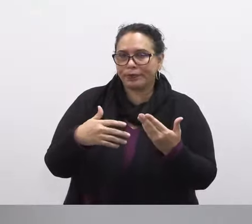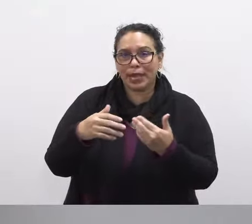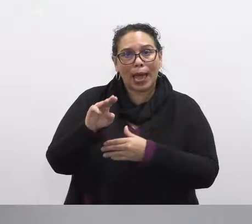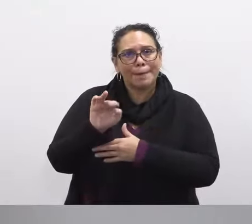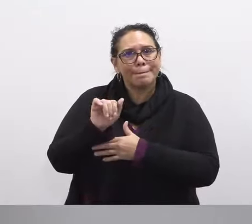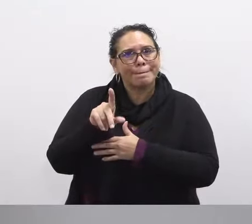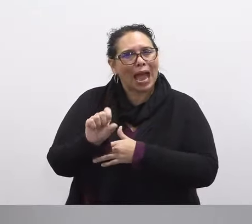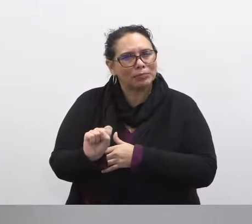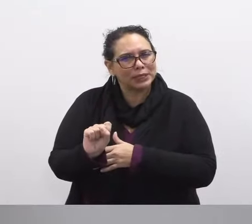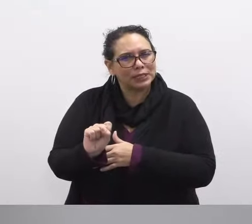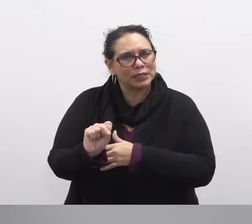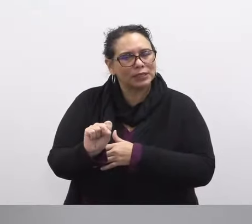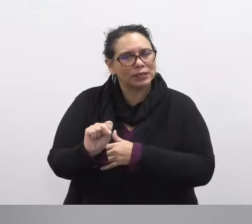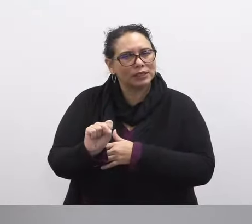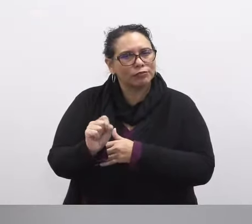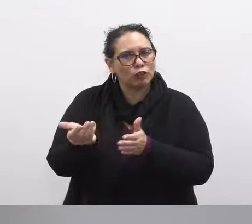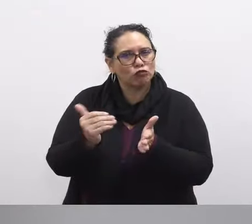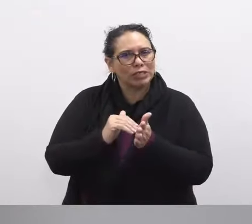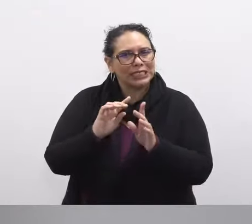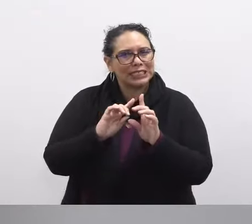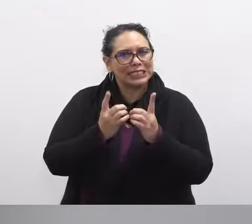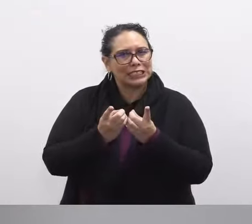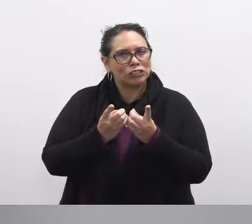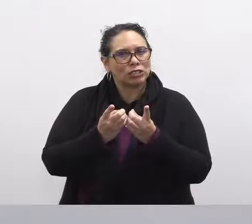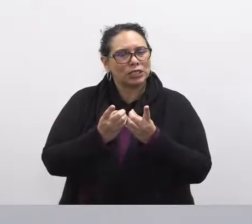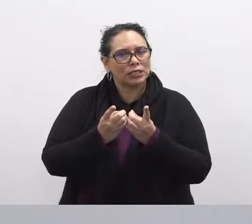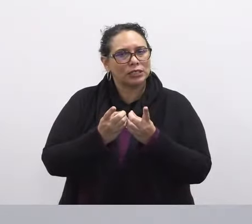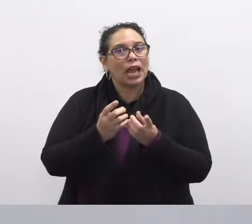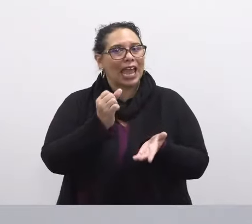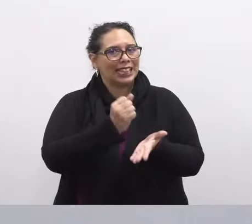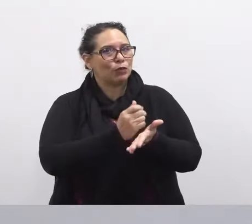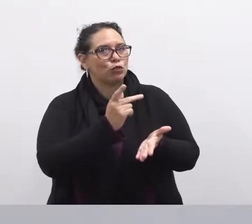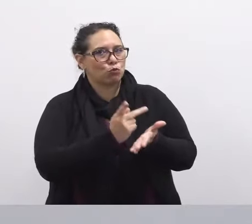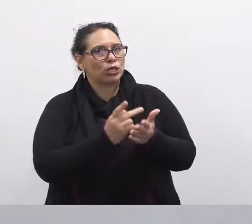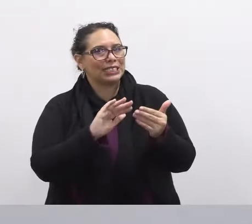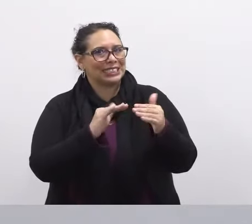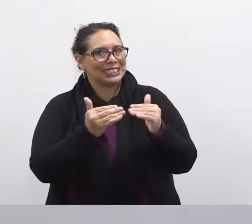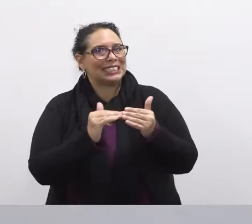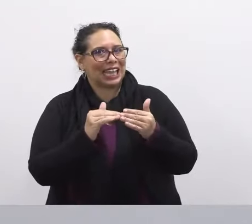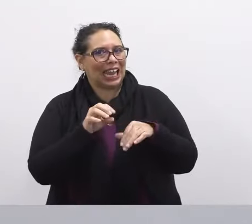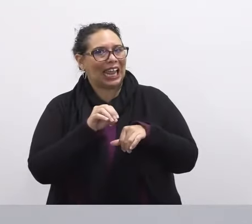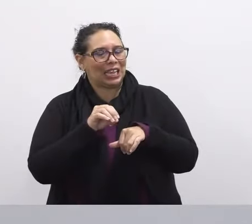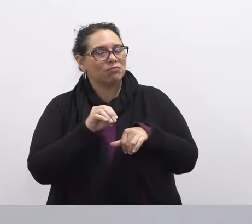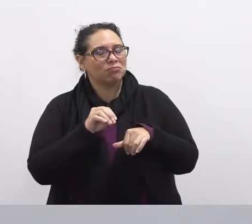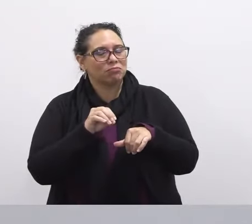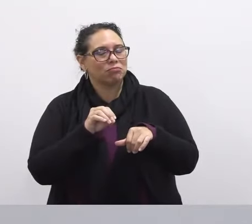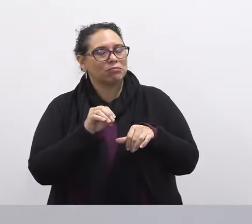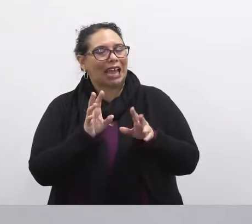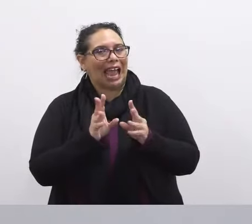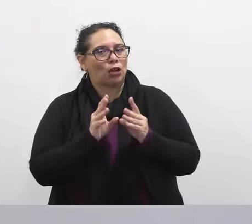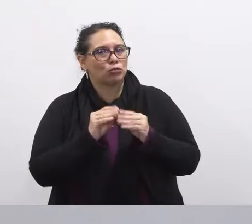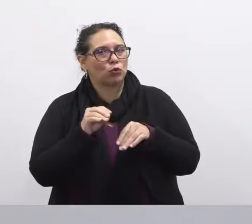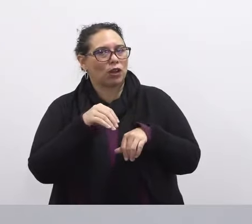that came out of redistricting? They were approved by city council and forwarded to the LA County registrar of voters.